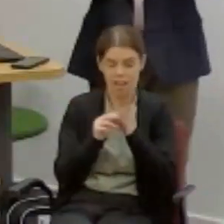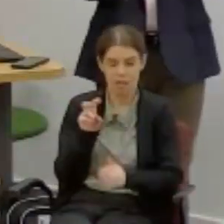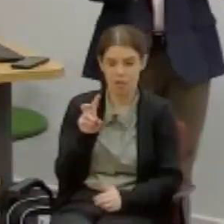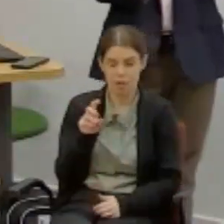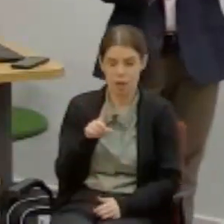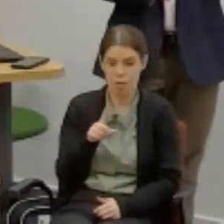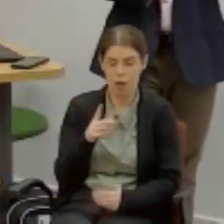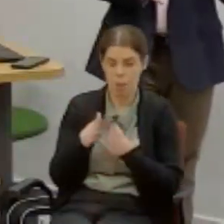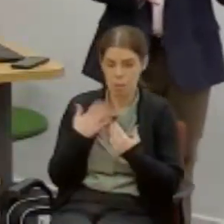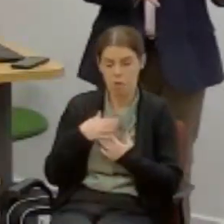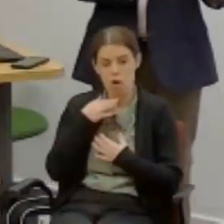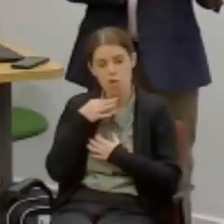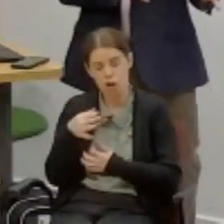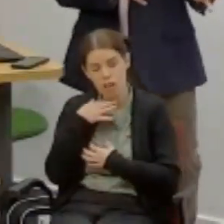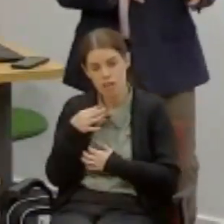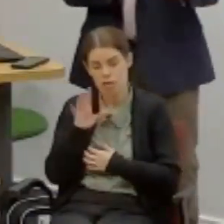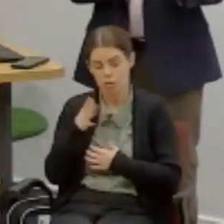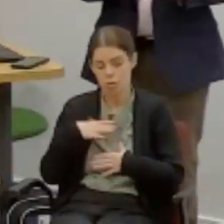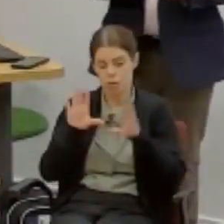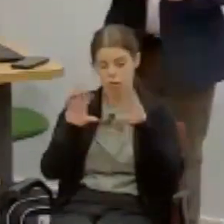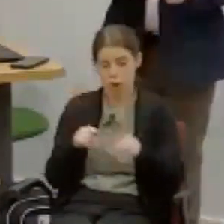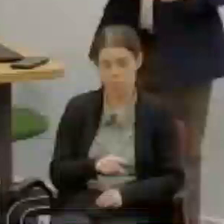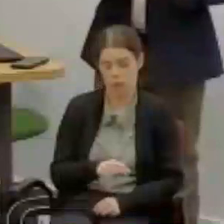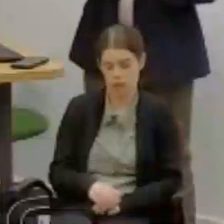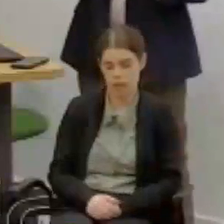But there are great risks exposure from training. So, let's get over there.